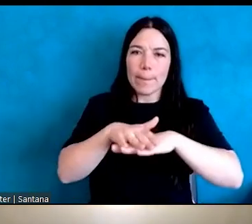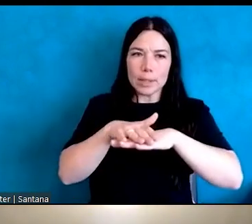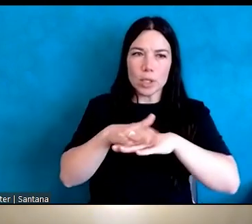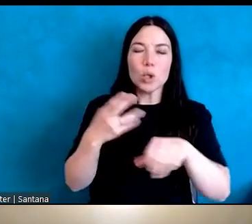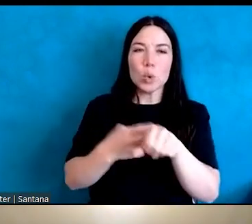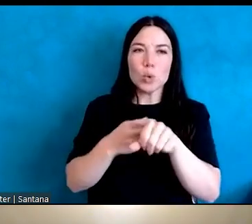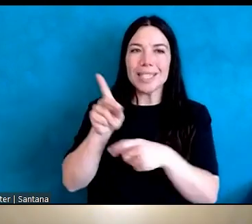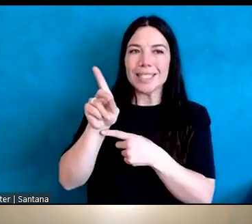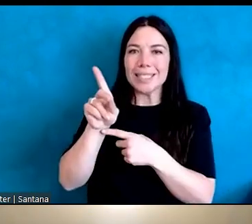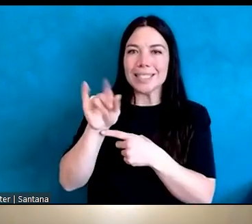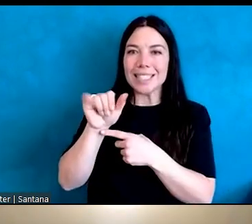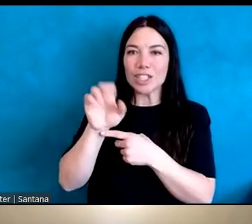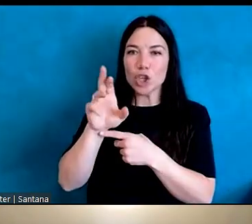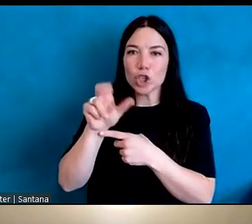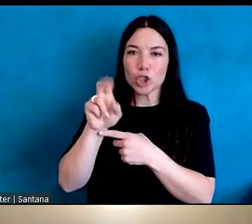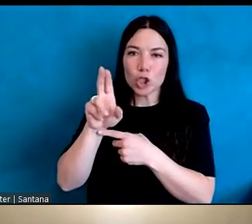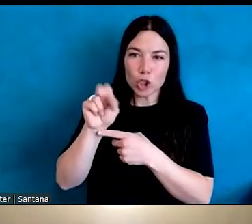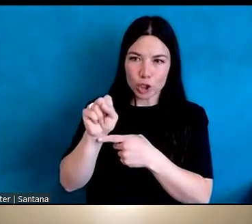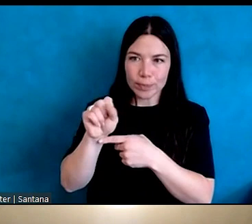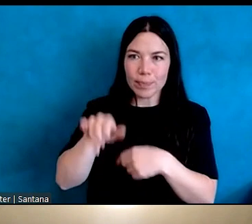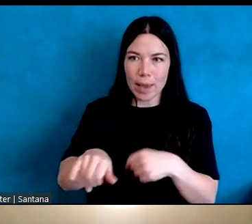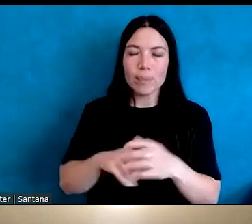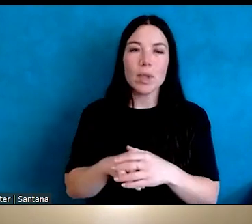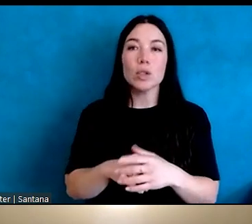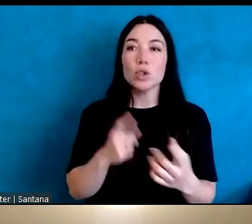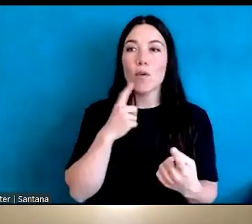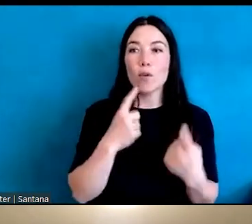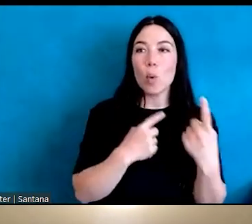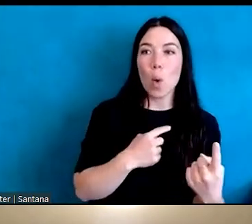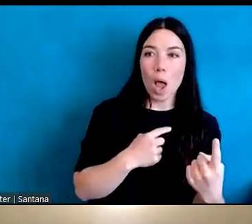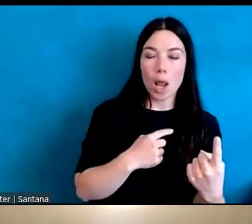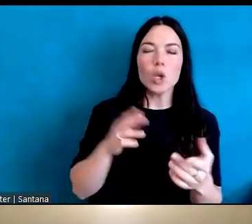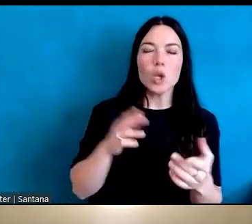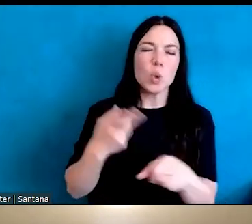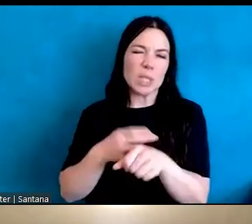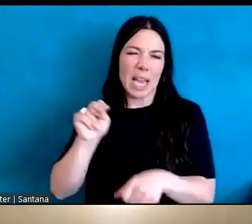So you see a visualization here for one dyad, I'll walk you through it. This is for one dyad